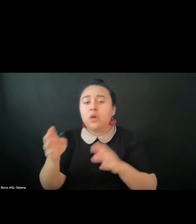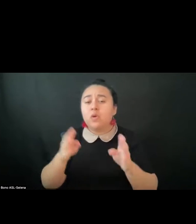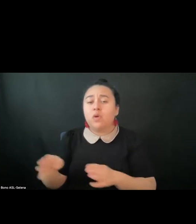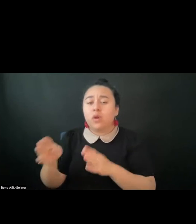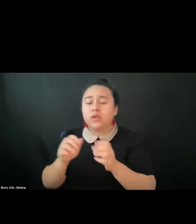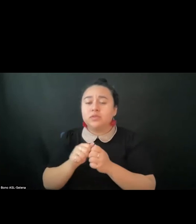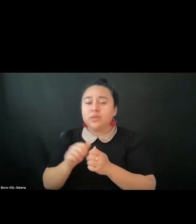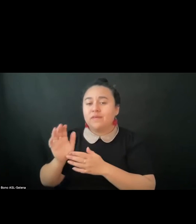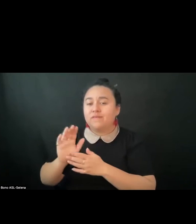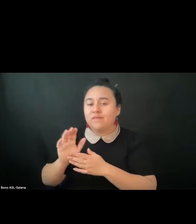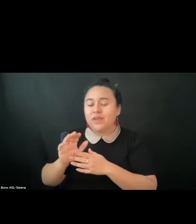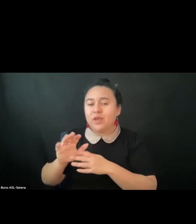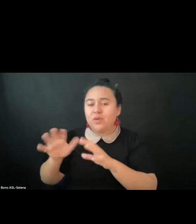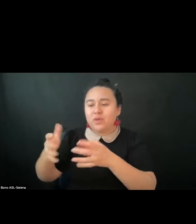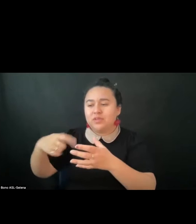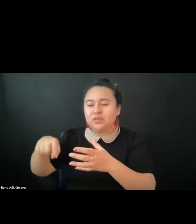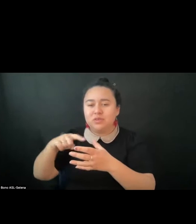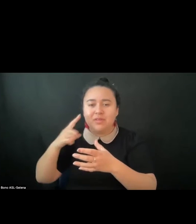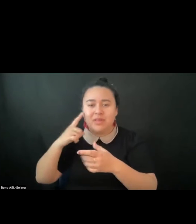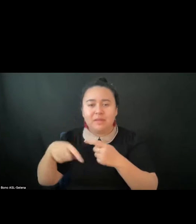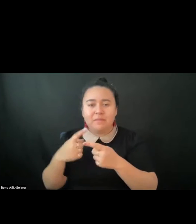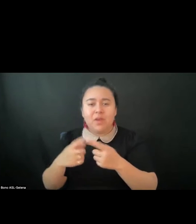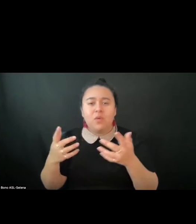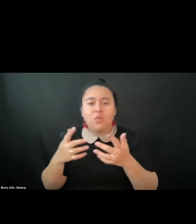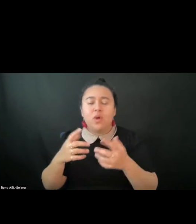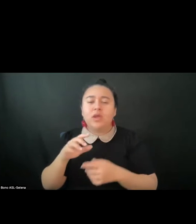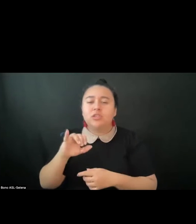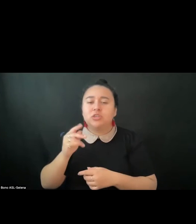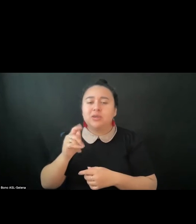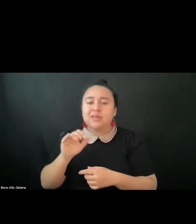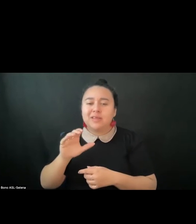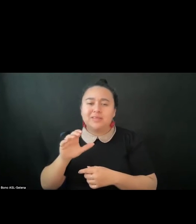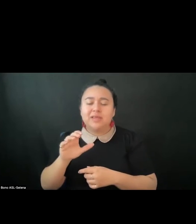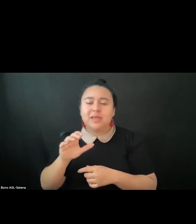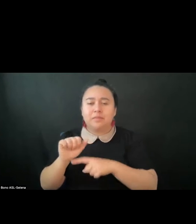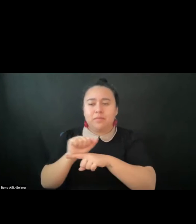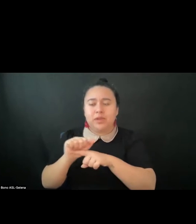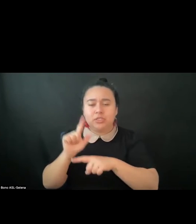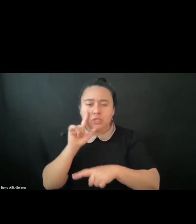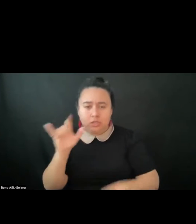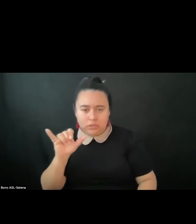think about what journalistic practice is and kind of give you the language to kind of craft that in